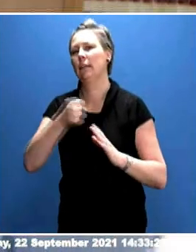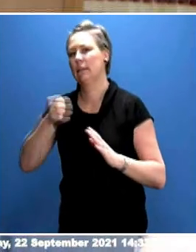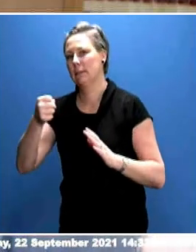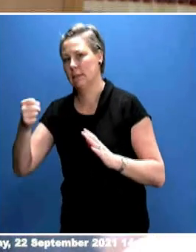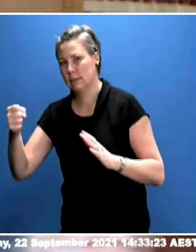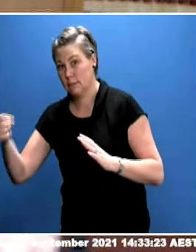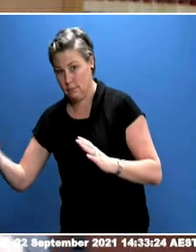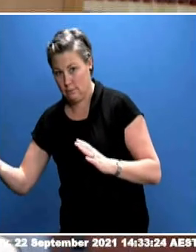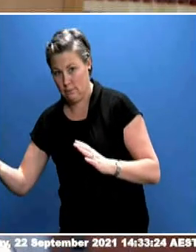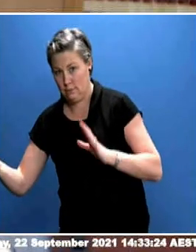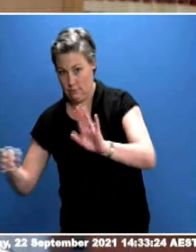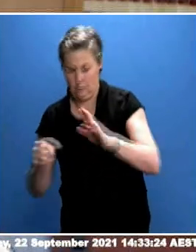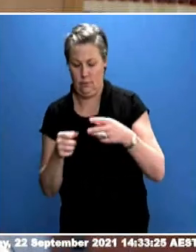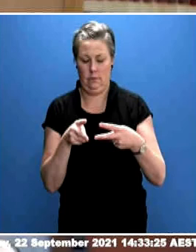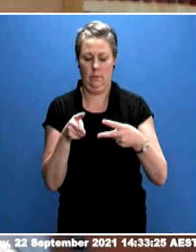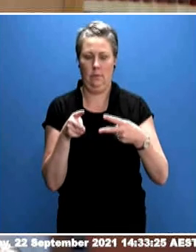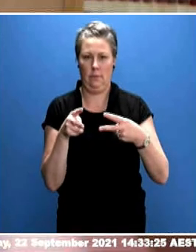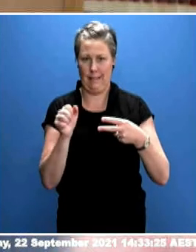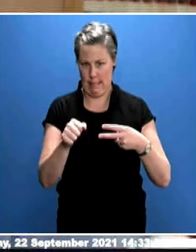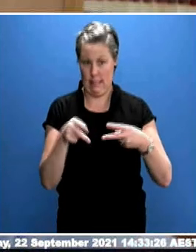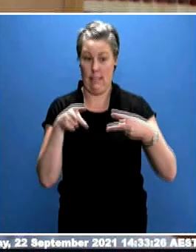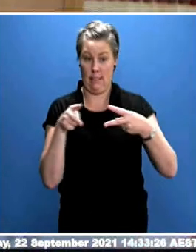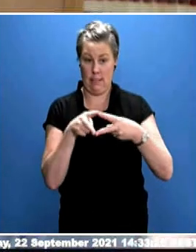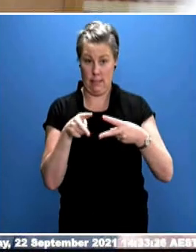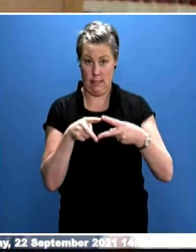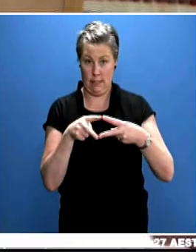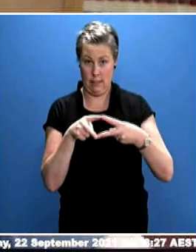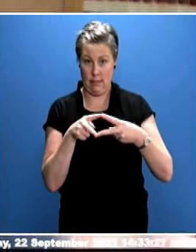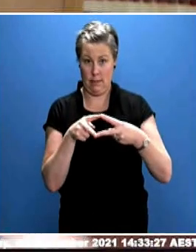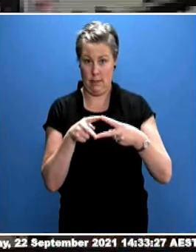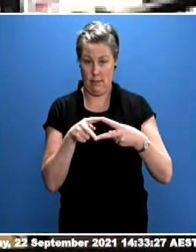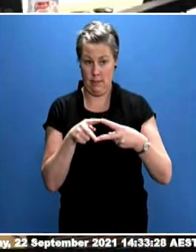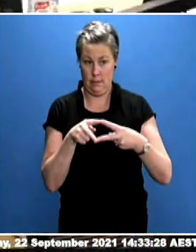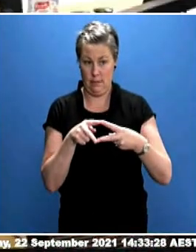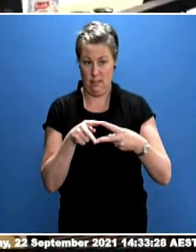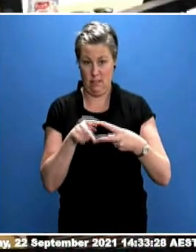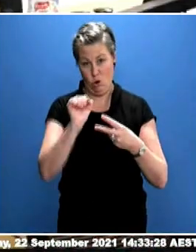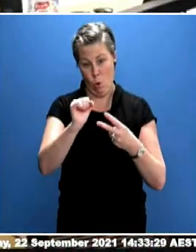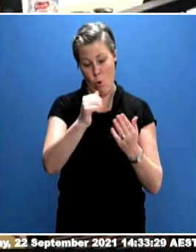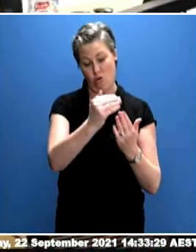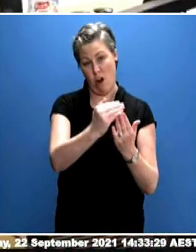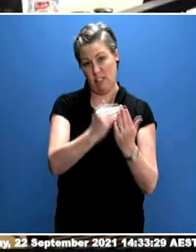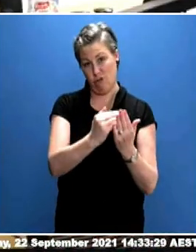Given those criteria, you would expect, wouldn't you, that degree